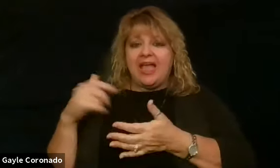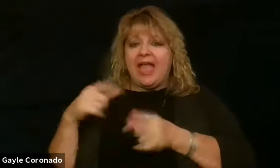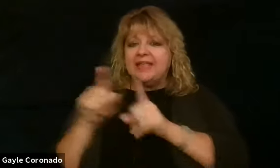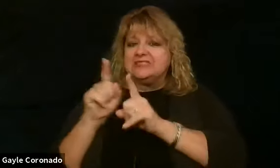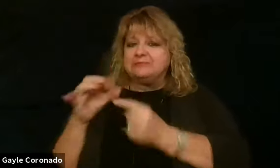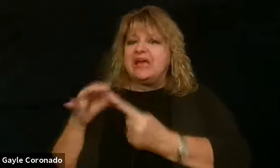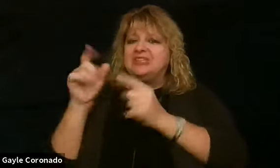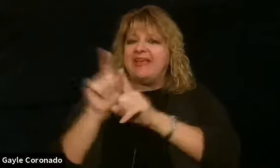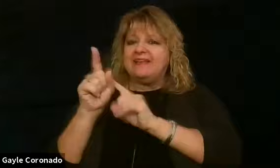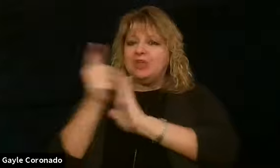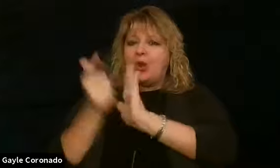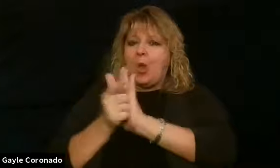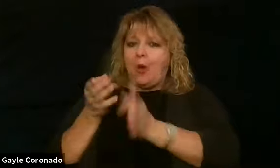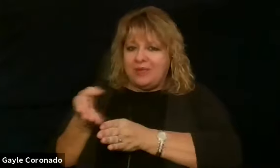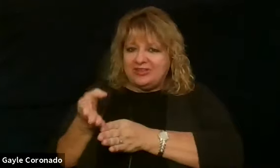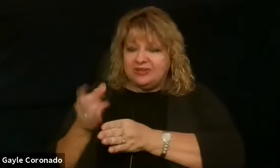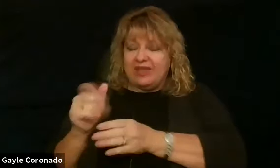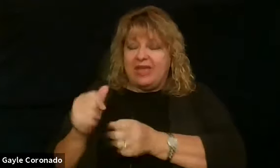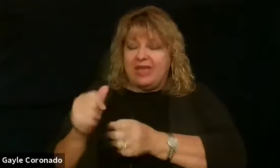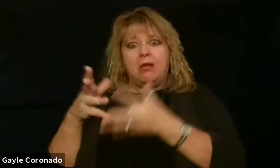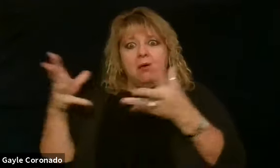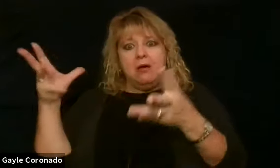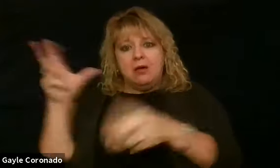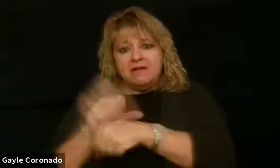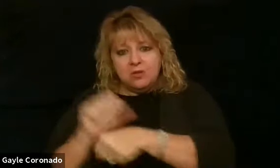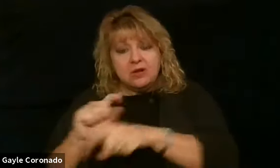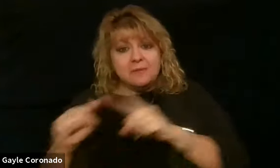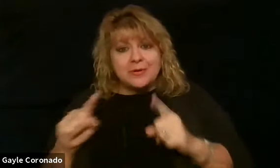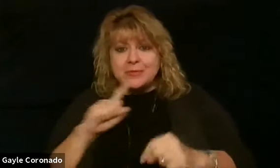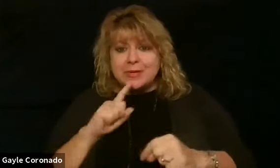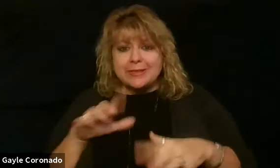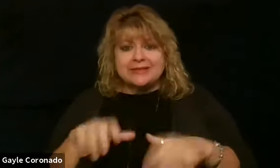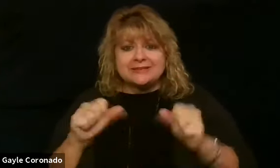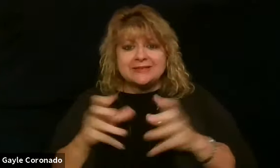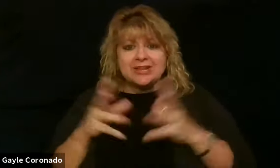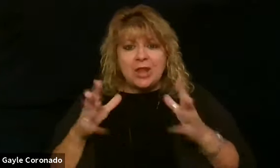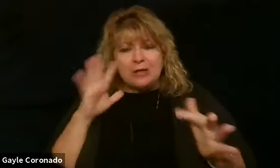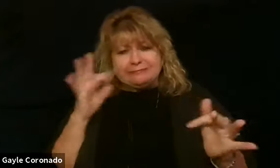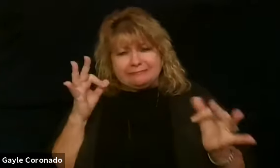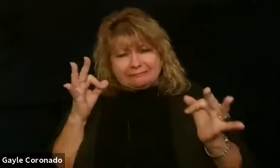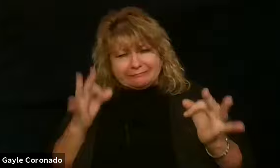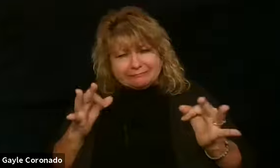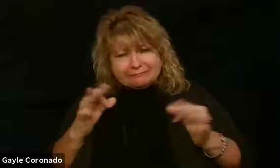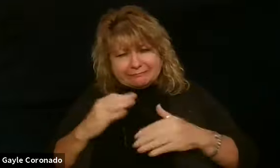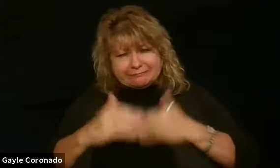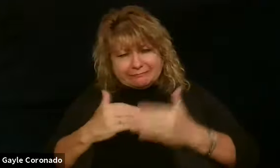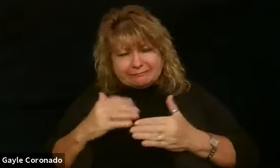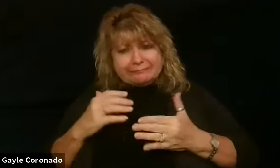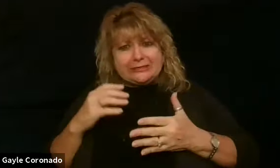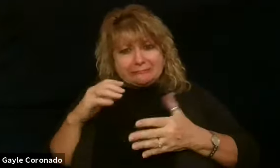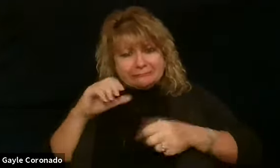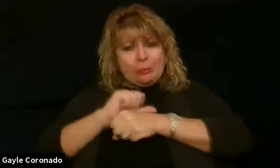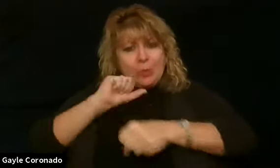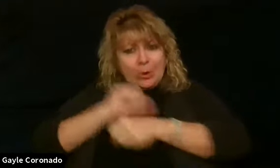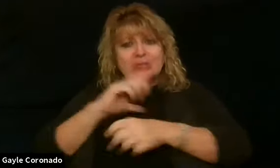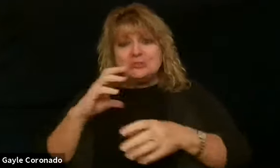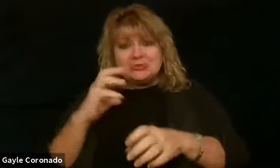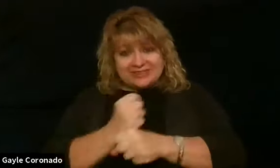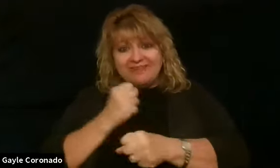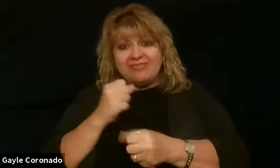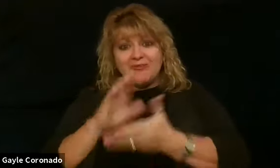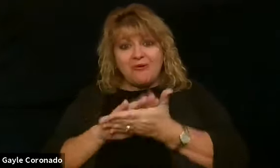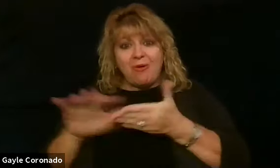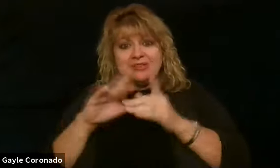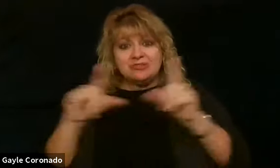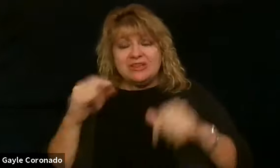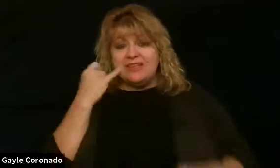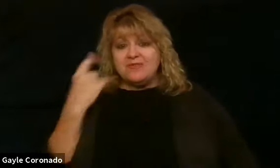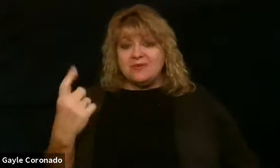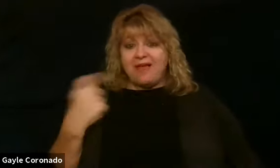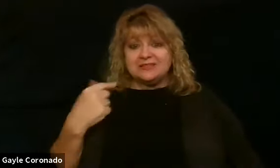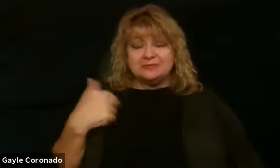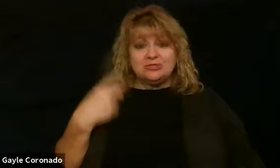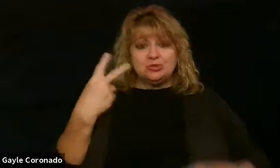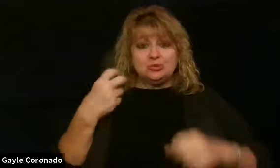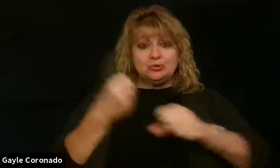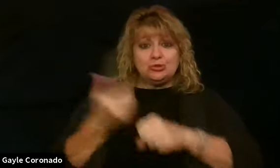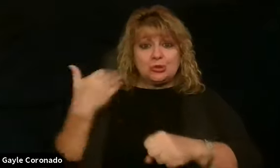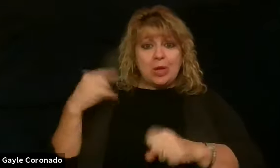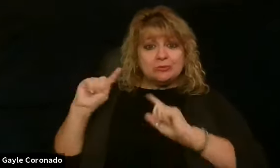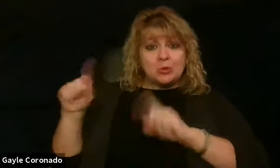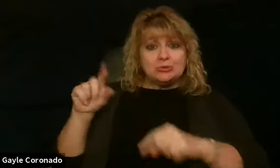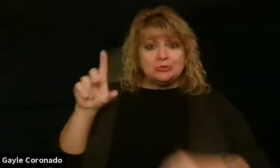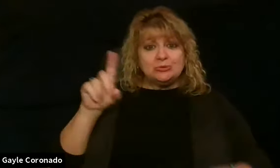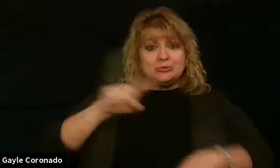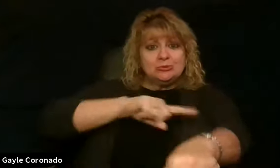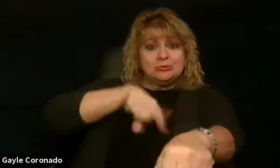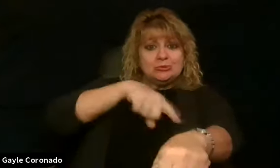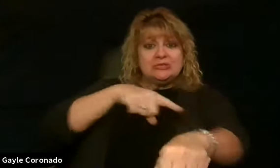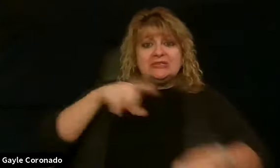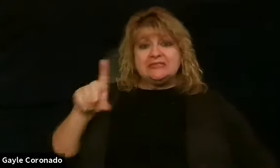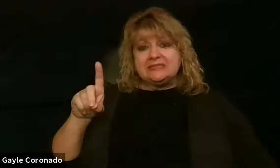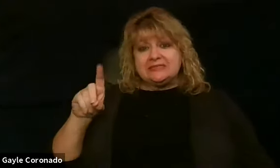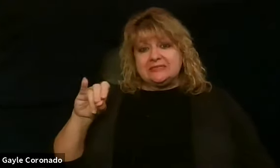a workload. But one thing I've noticed is. It takes a lot of determination to be able to get your college degree, especially if you looked at me two years ago when I was on dialysis machine five days a week for five hours a day, I was chained to that